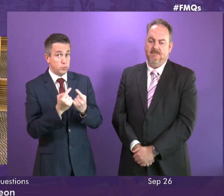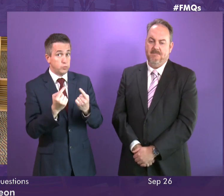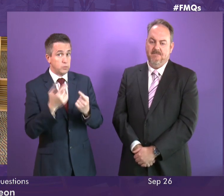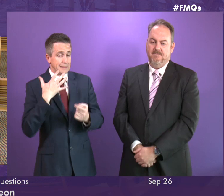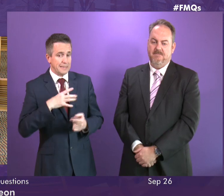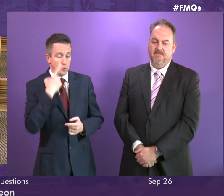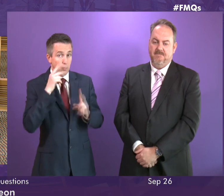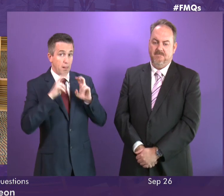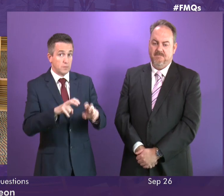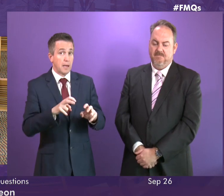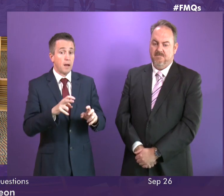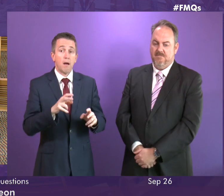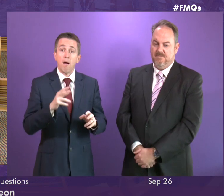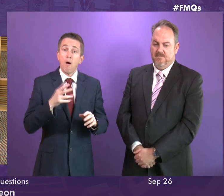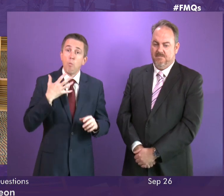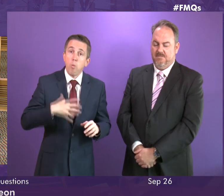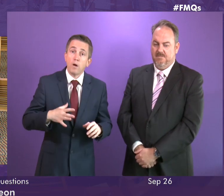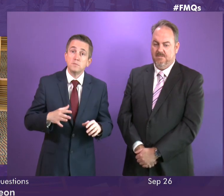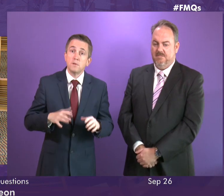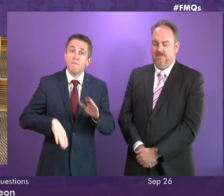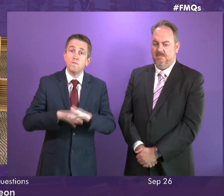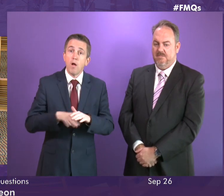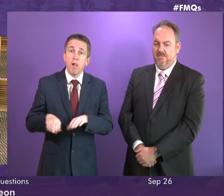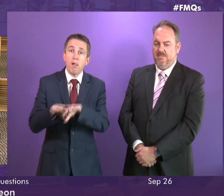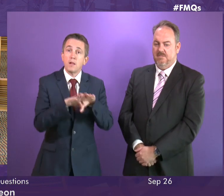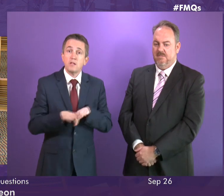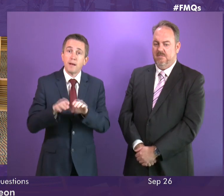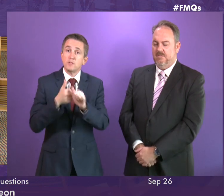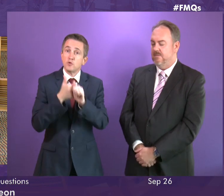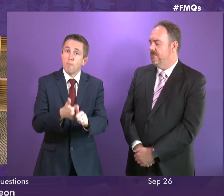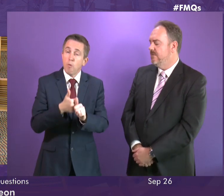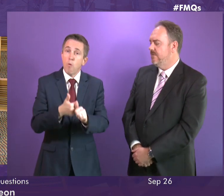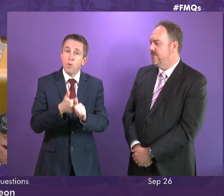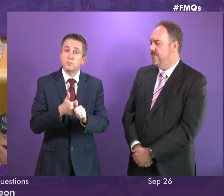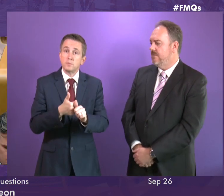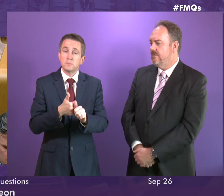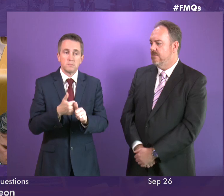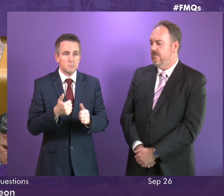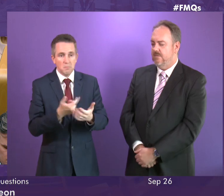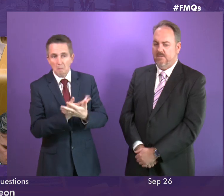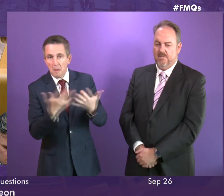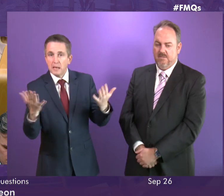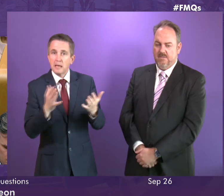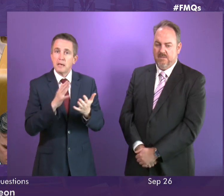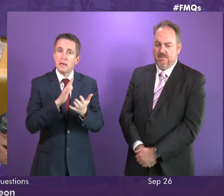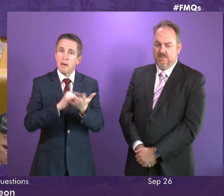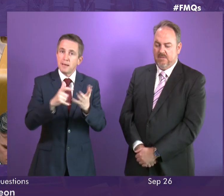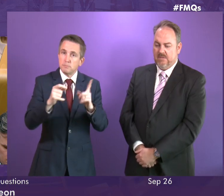which there can be unanimous support across the Parliament. Many members—I hope all